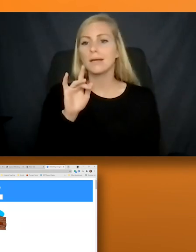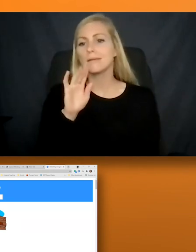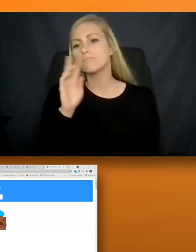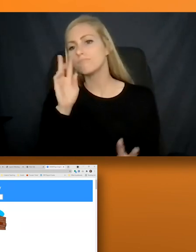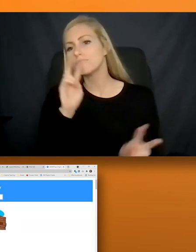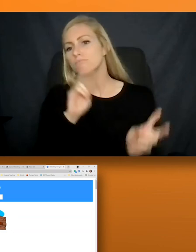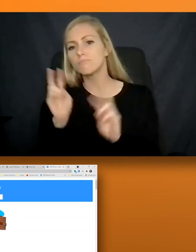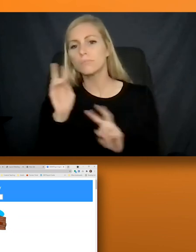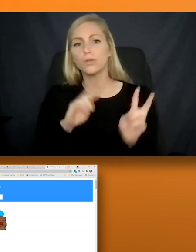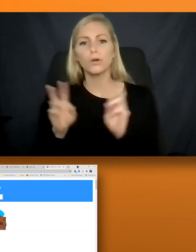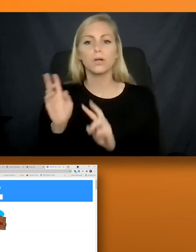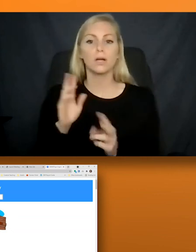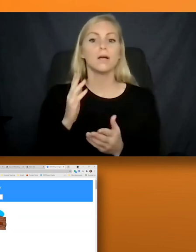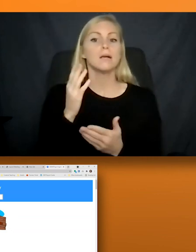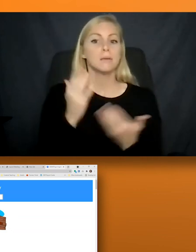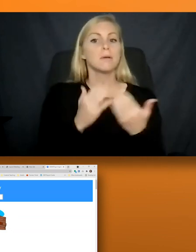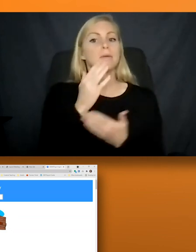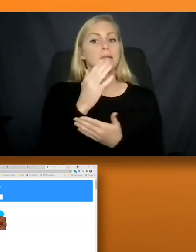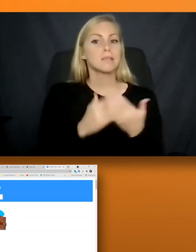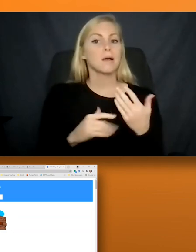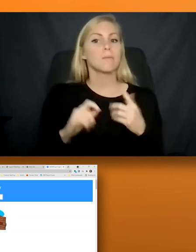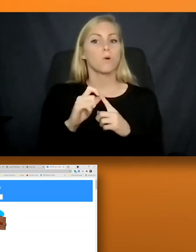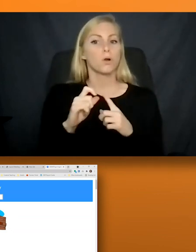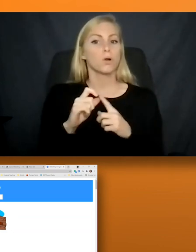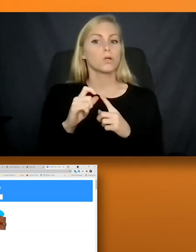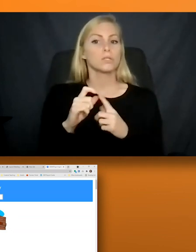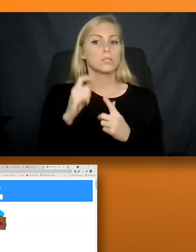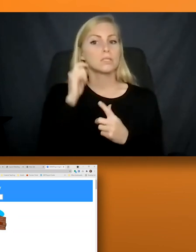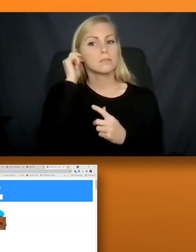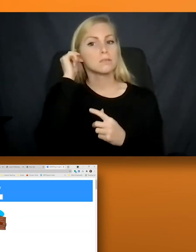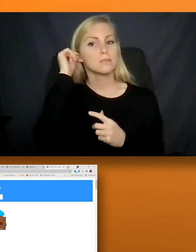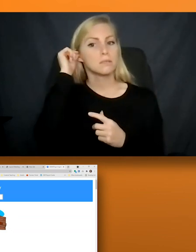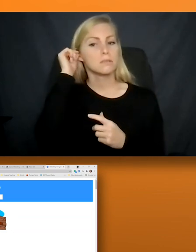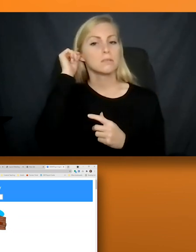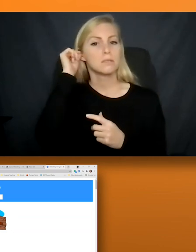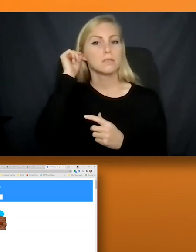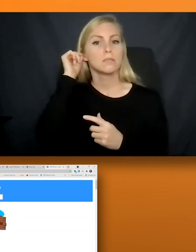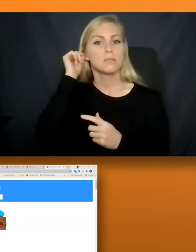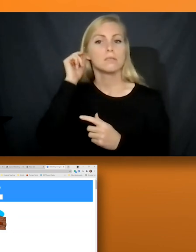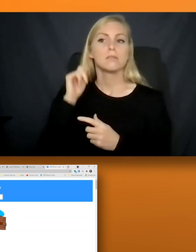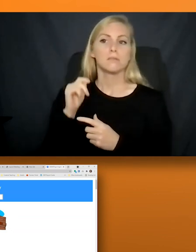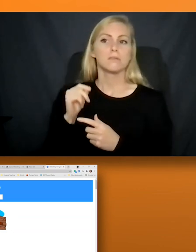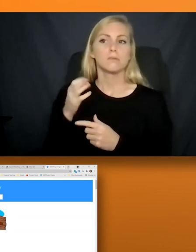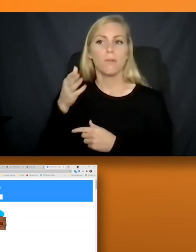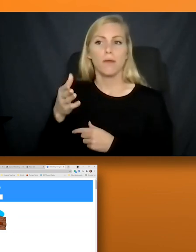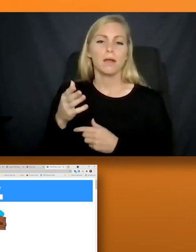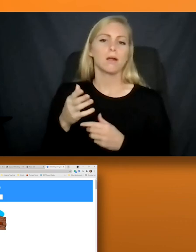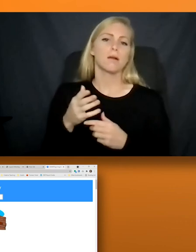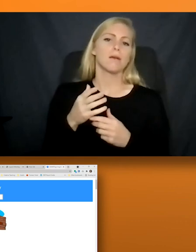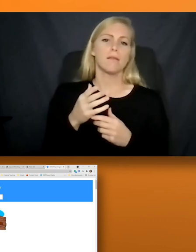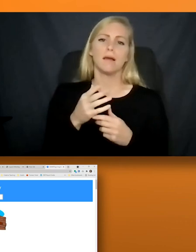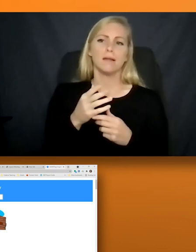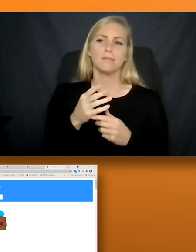It might have some of the words that you need in it, or you can--what we've done is just given it to students and say, hey,